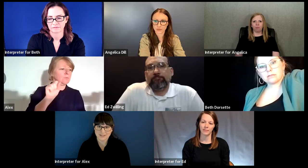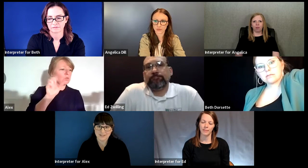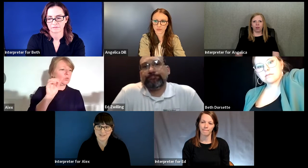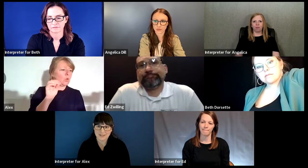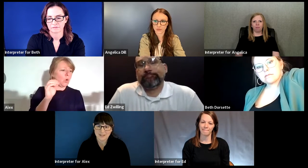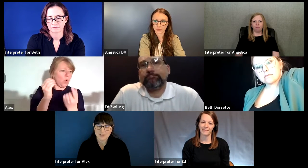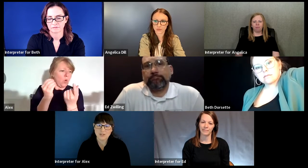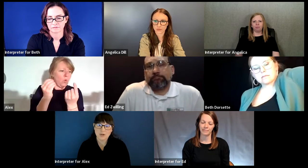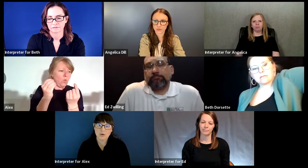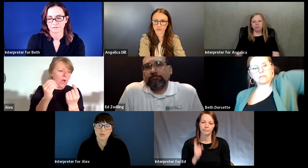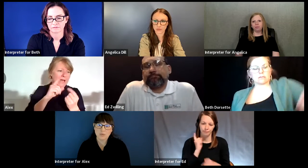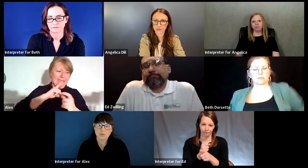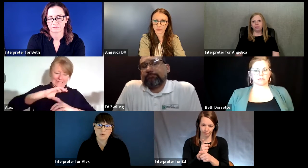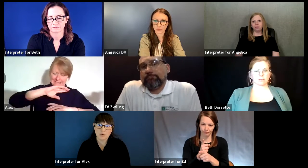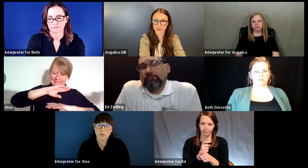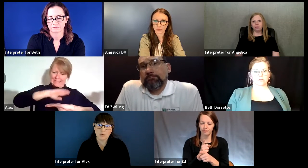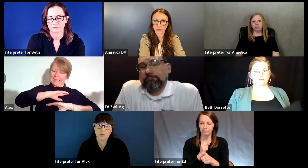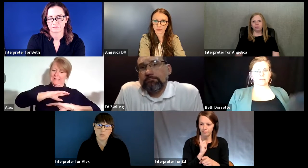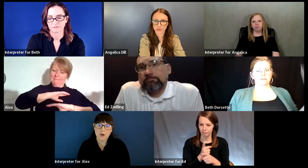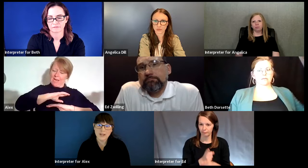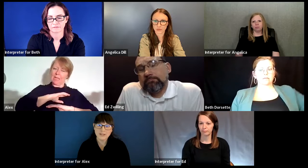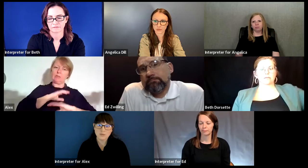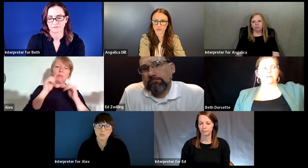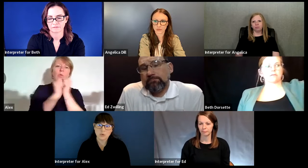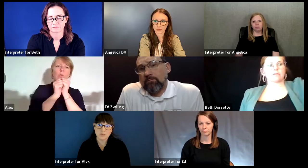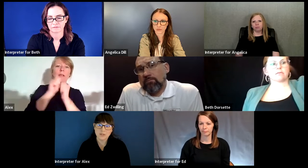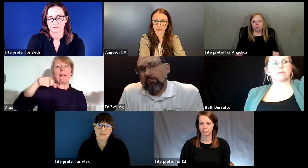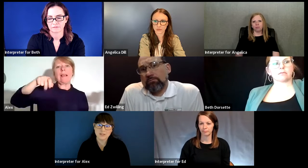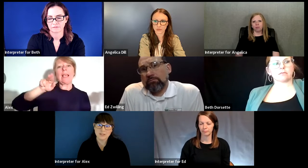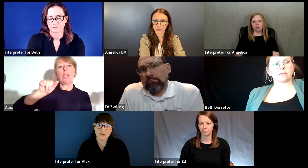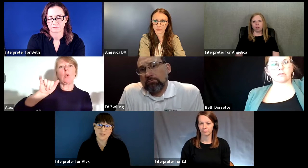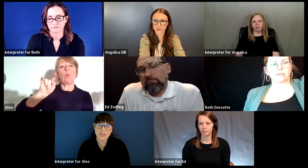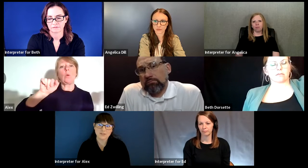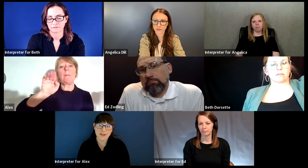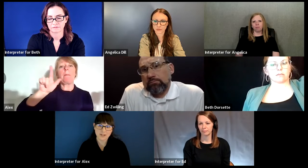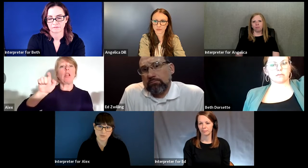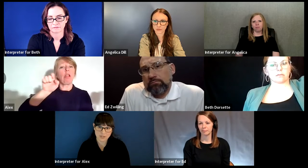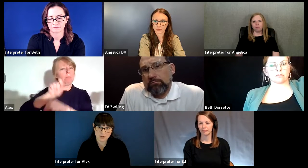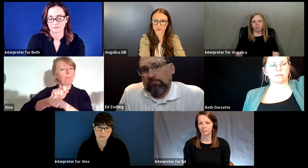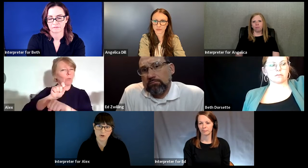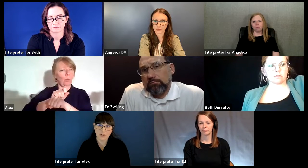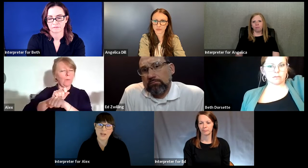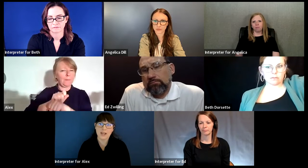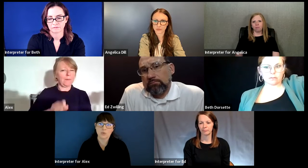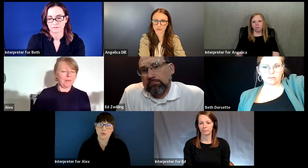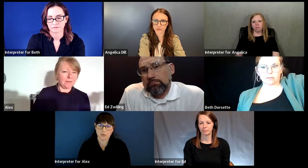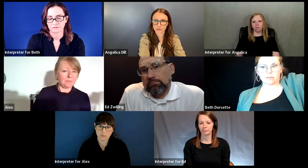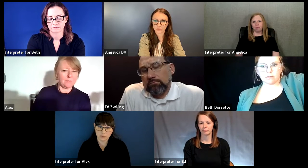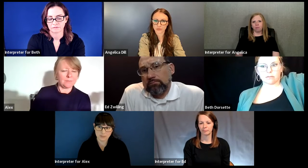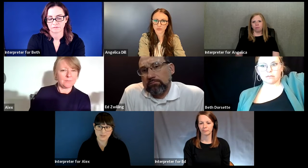So what would be considered satisfactory regarding equitable employment?